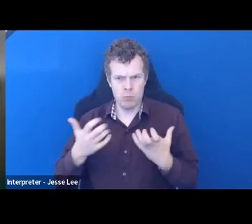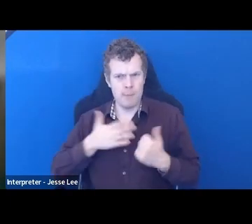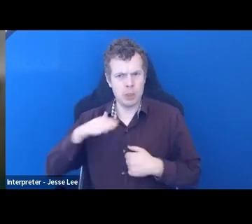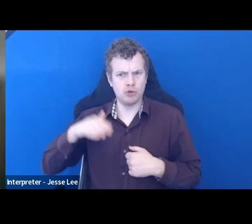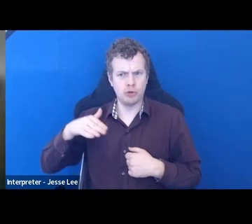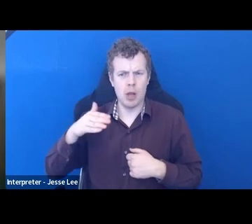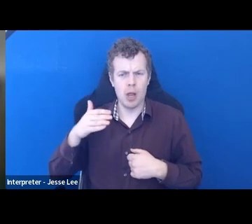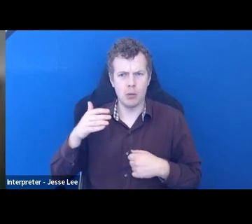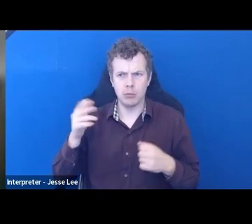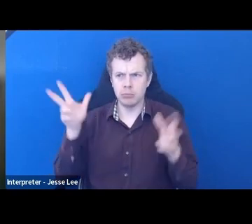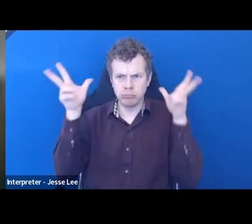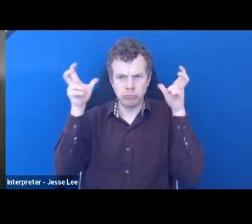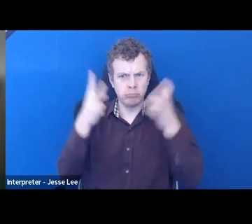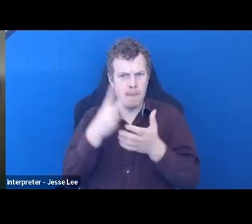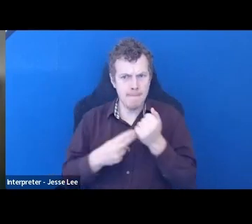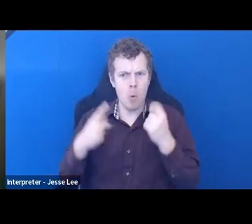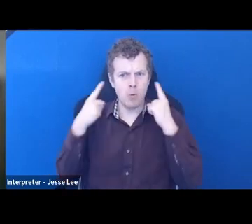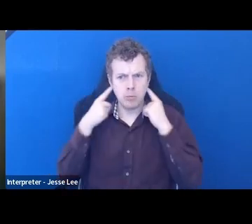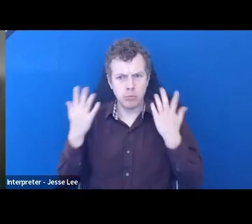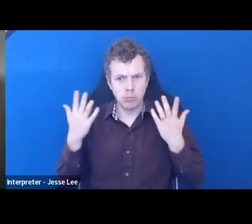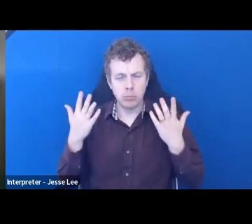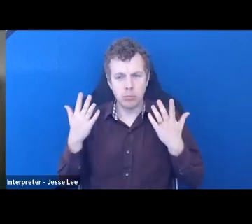from both ears because I consider that normal.